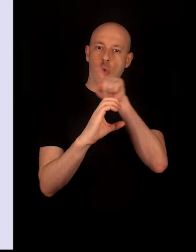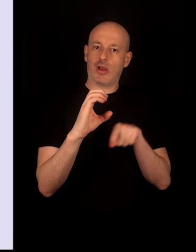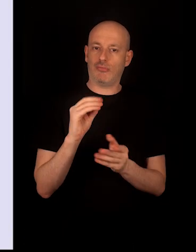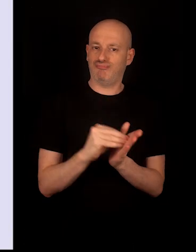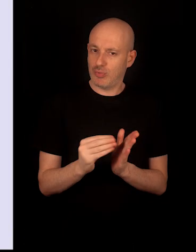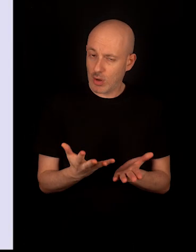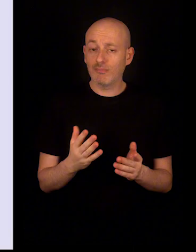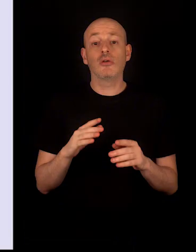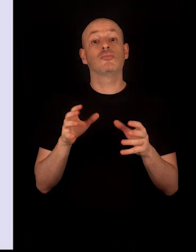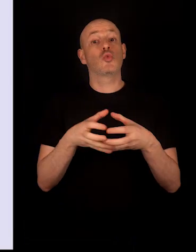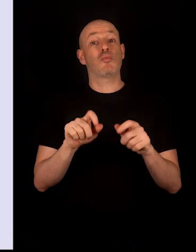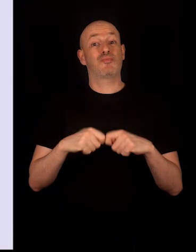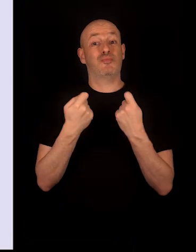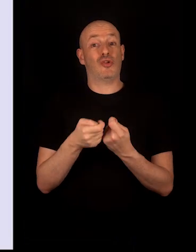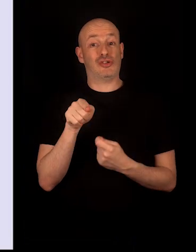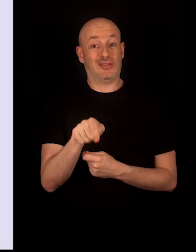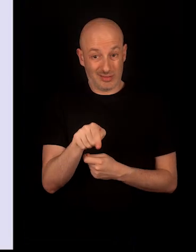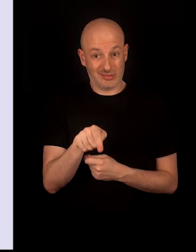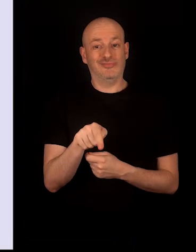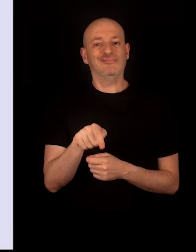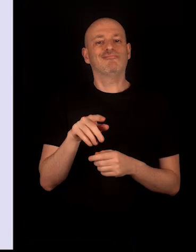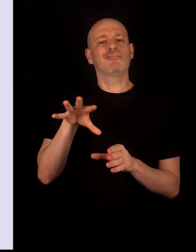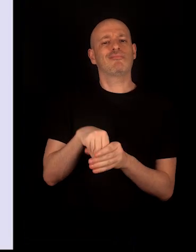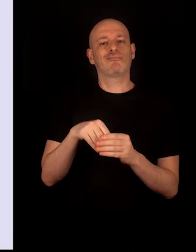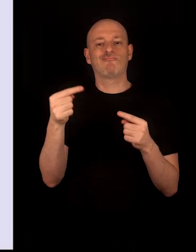For group projects, it will also include details of the group leader